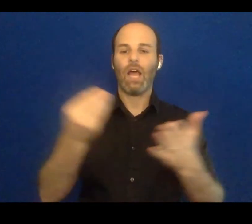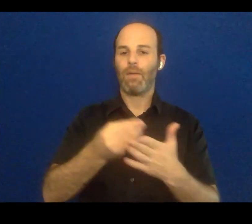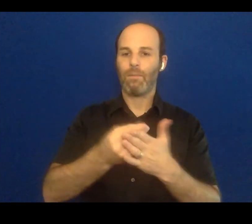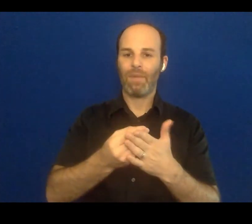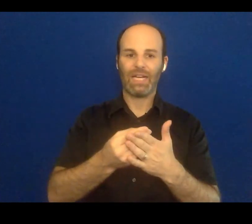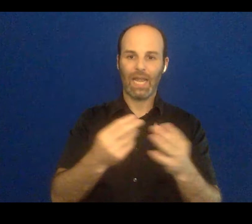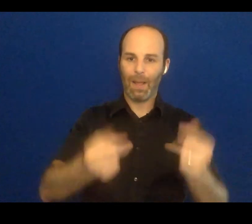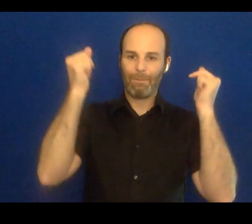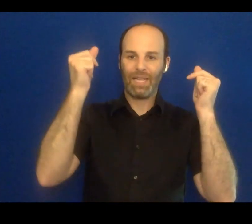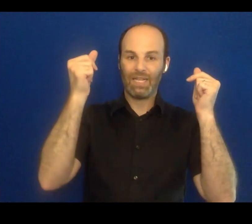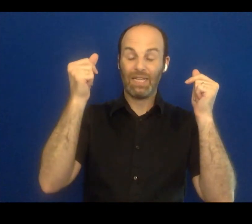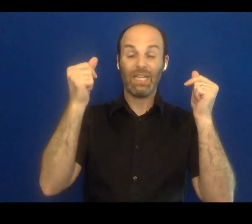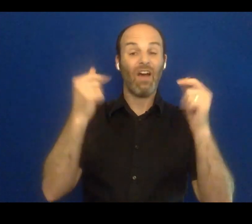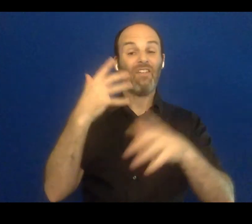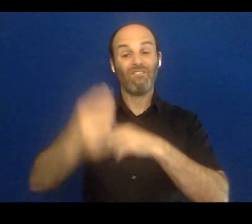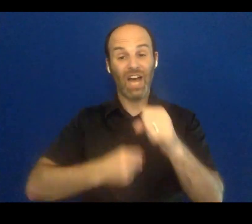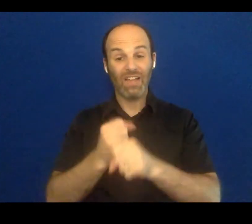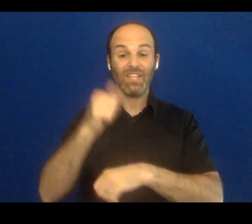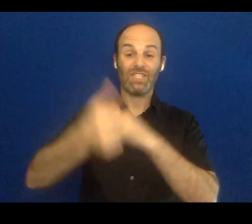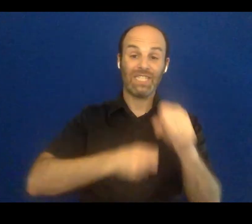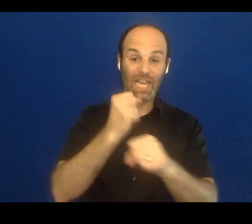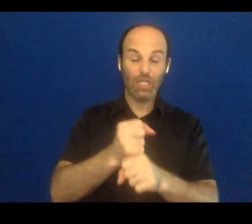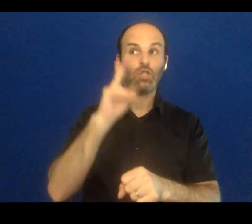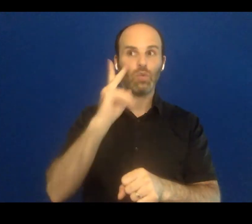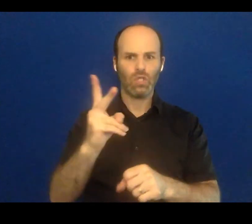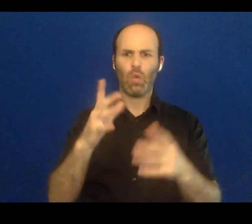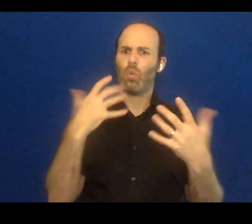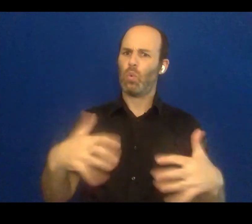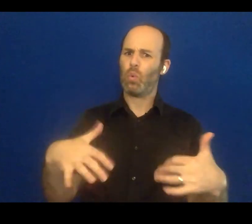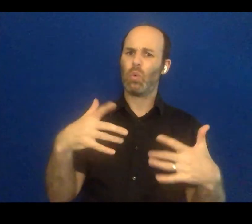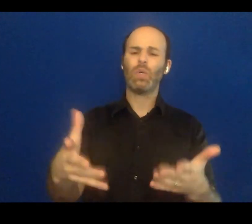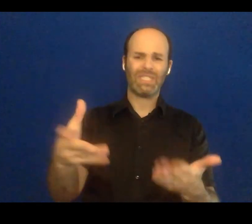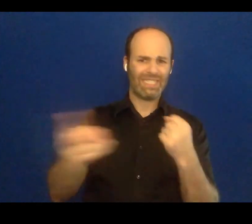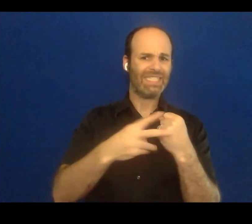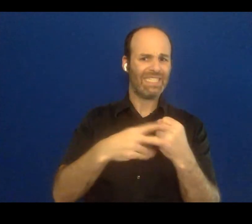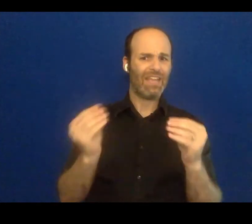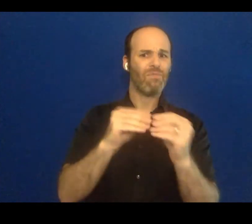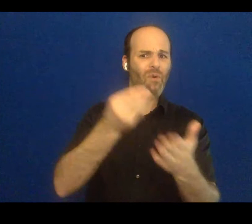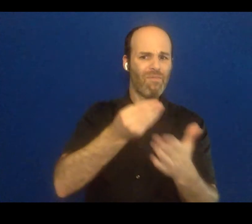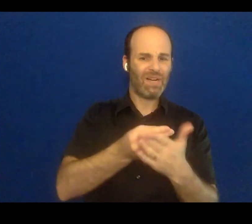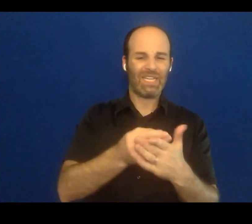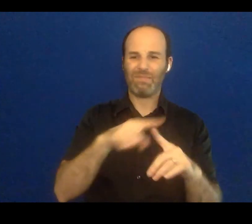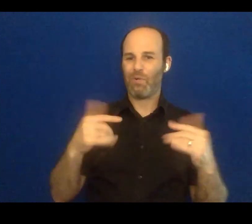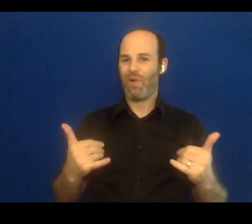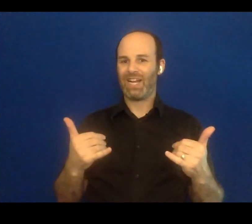AMOUNTS OF MONEY UP FRONT. I THINK I HAVE BEEN LUCKY IN THAT THE CENTER WHERE I AM